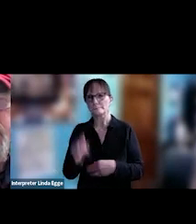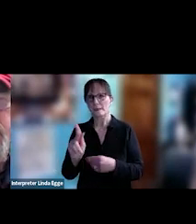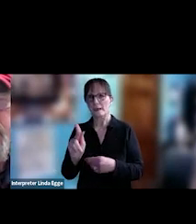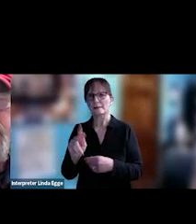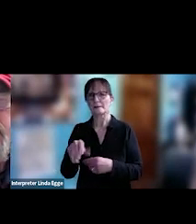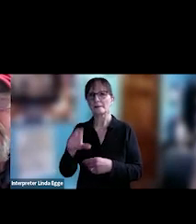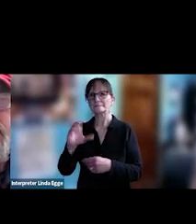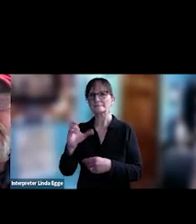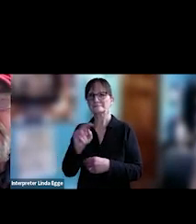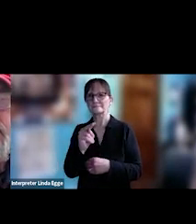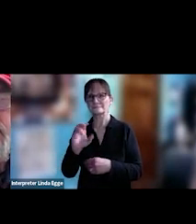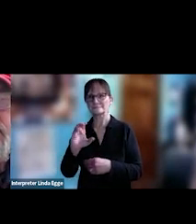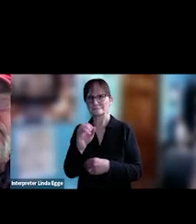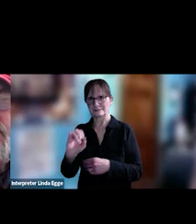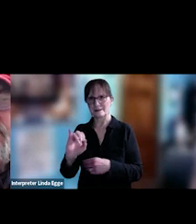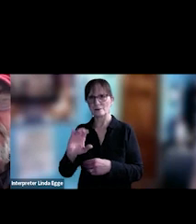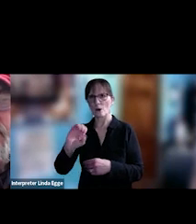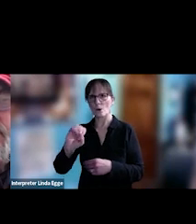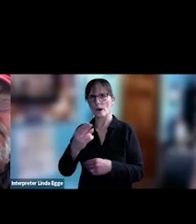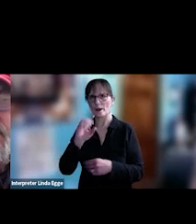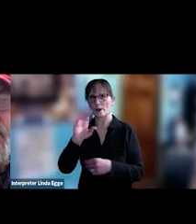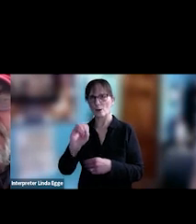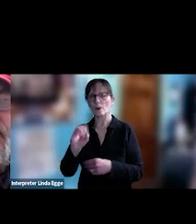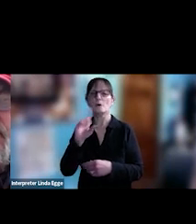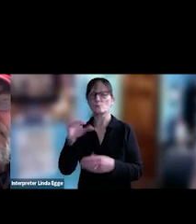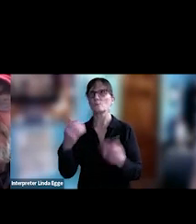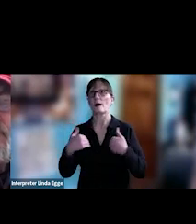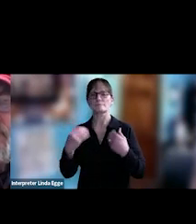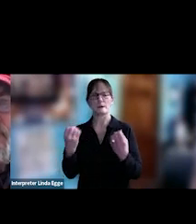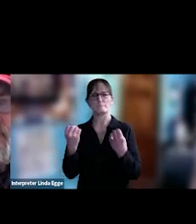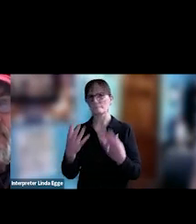And we have many programs up under the Freestore.